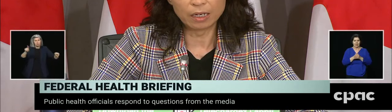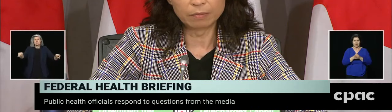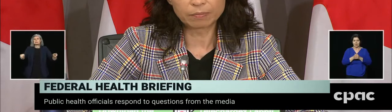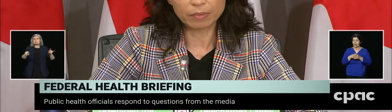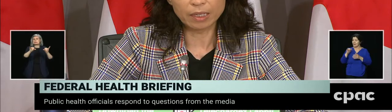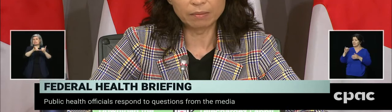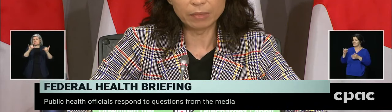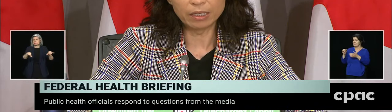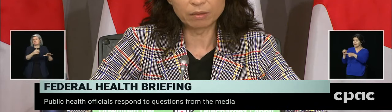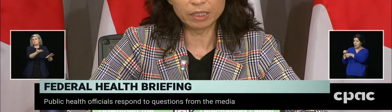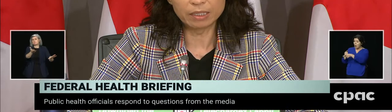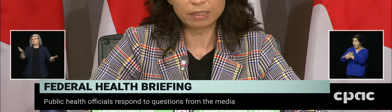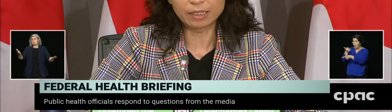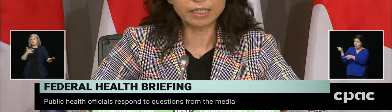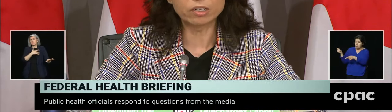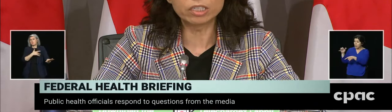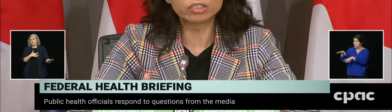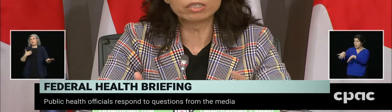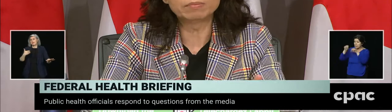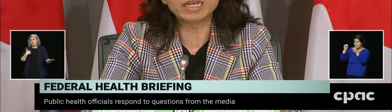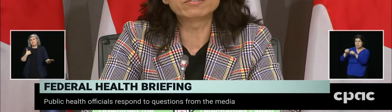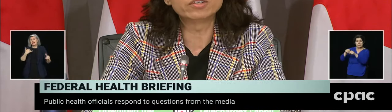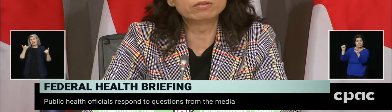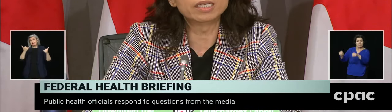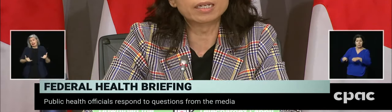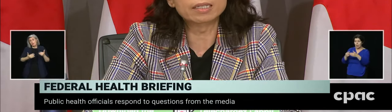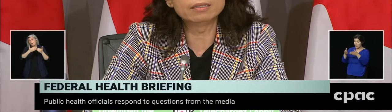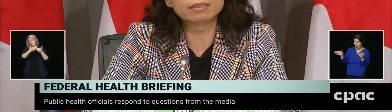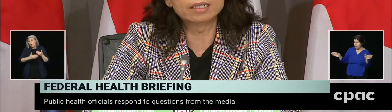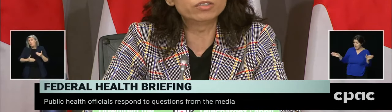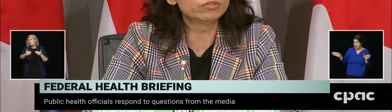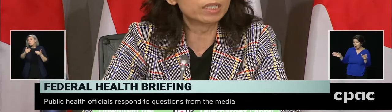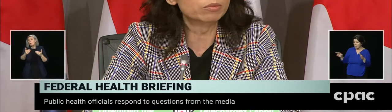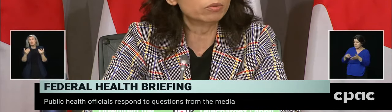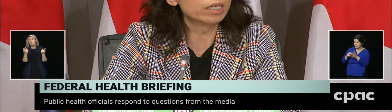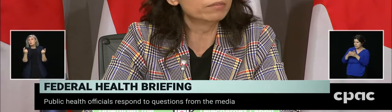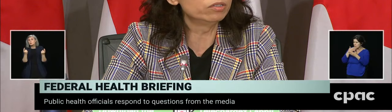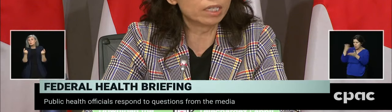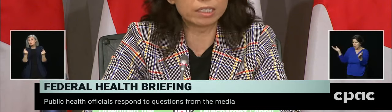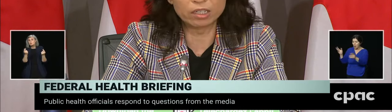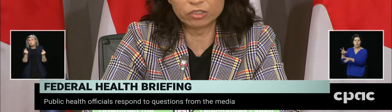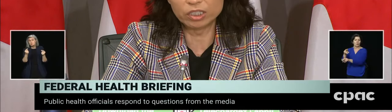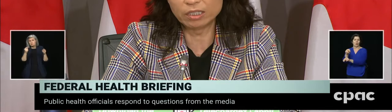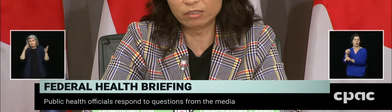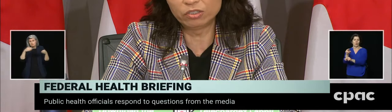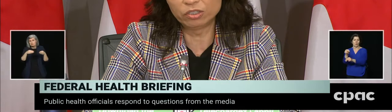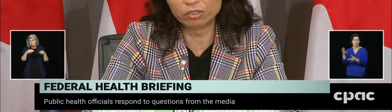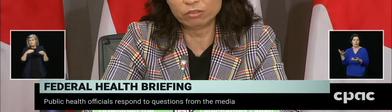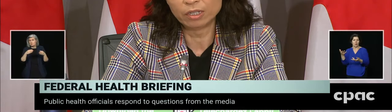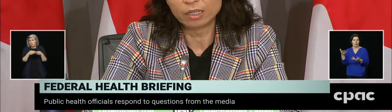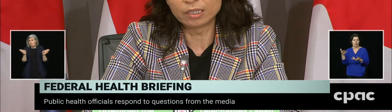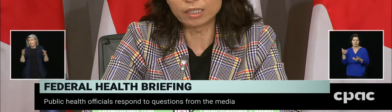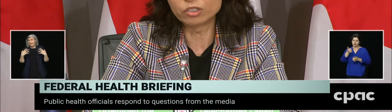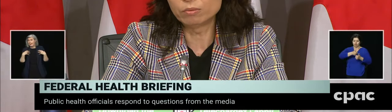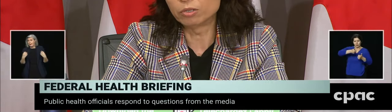FORWARD, FROM PUBLIC HEALTH SYSTEMS PERSPECTIVE, IT MAY NOT